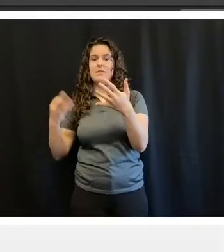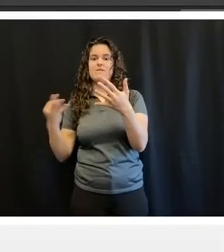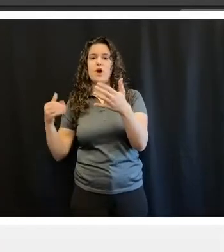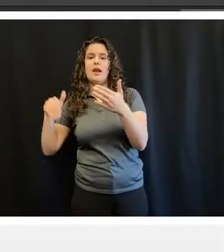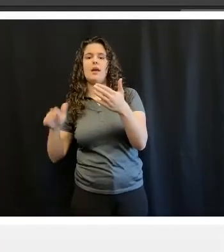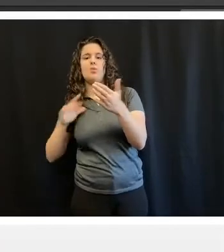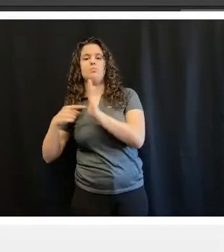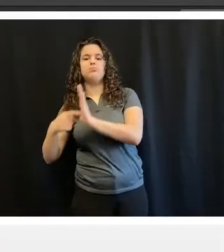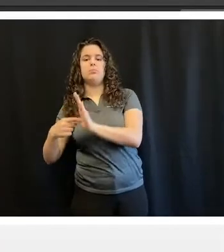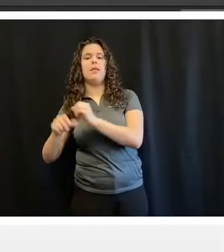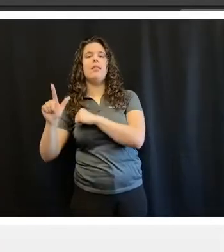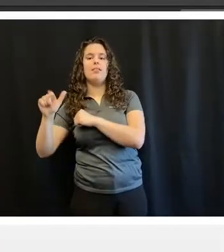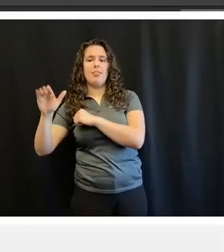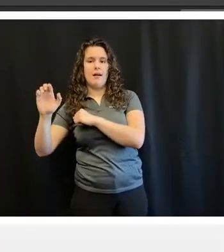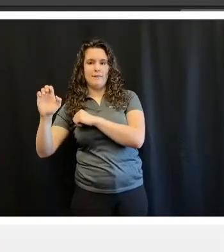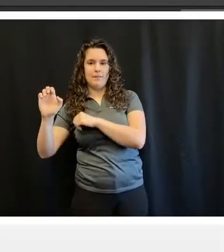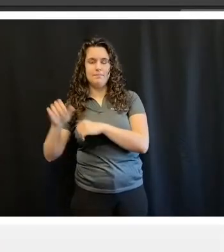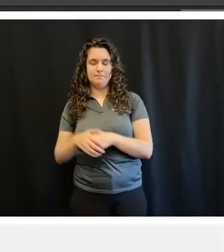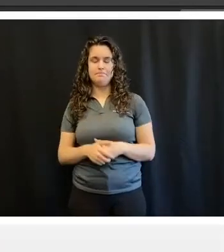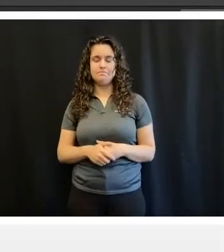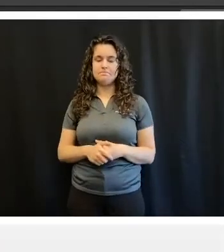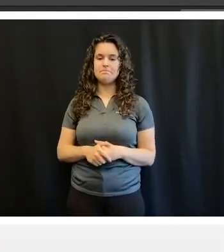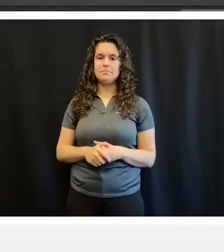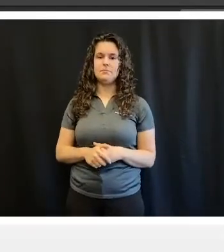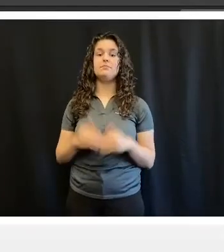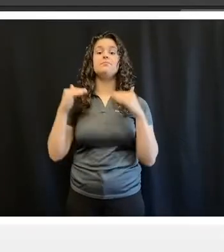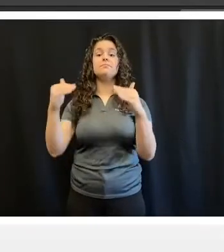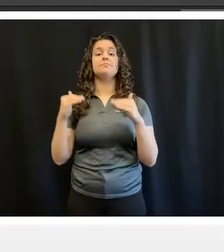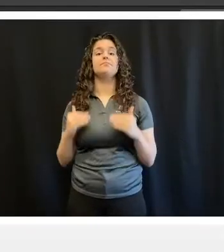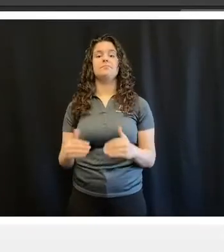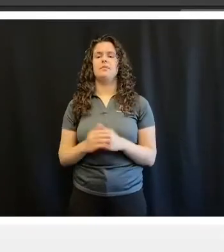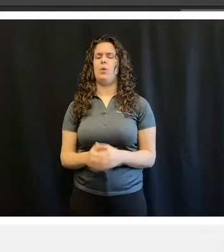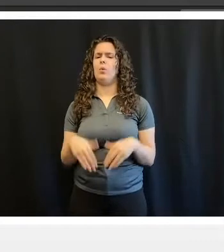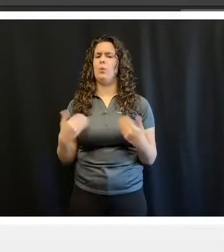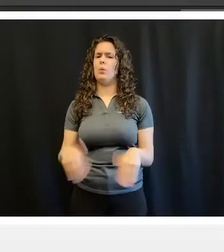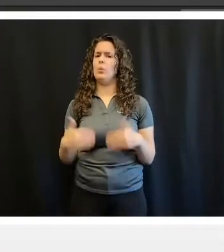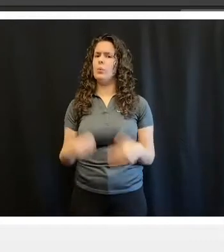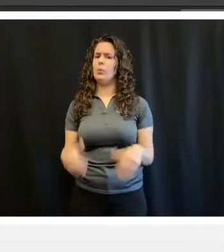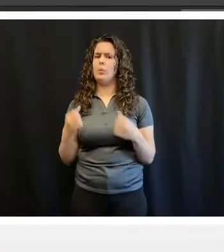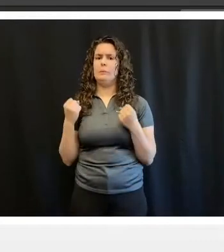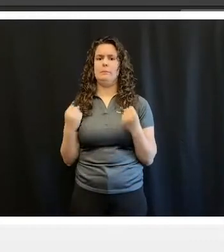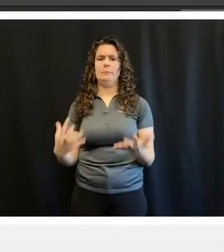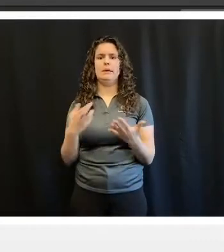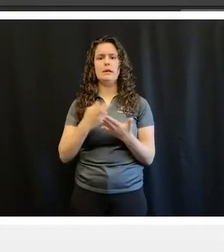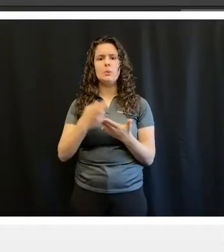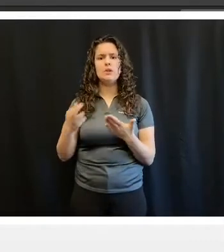So, a number of resources, a number of things that the Lamar University community is assisting